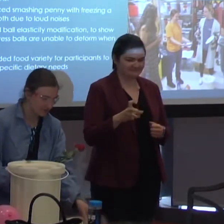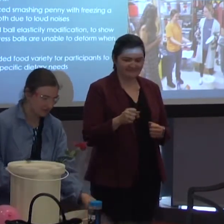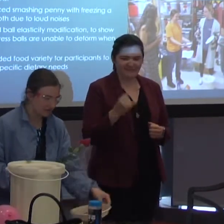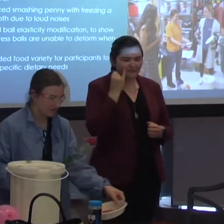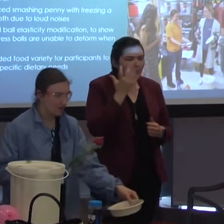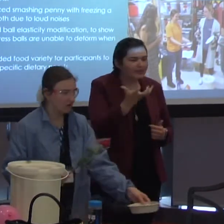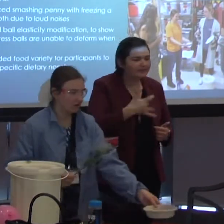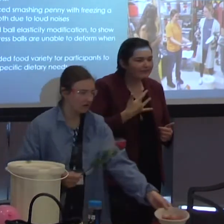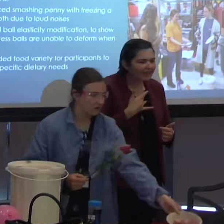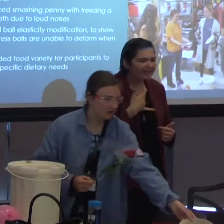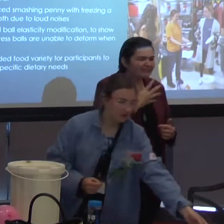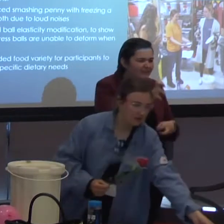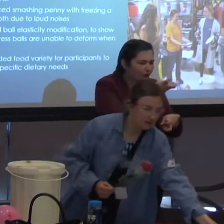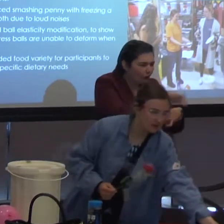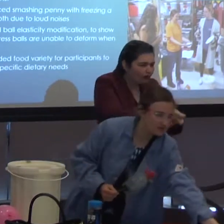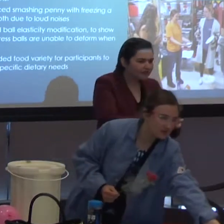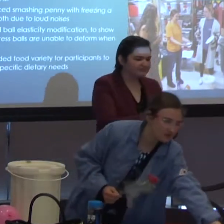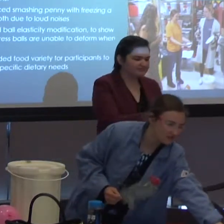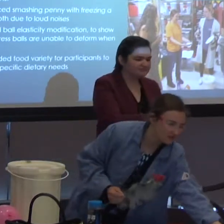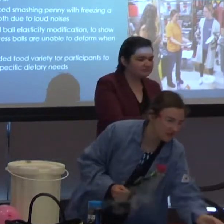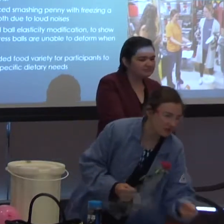they're very, kind of, hard, in a sense.